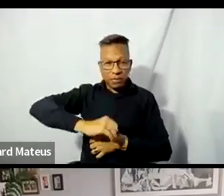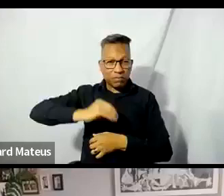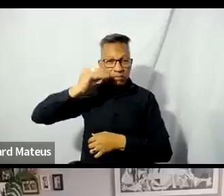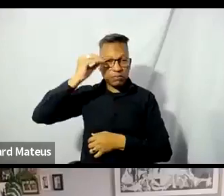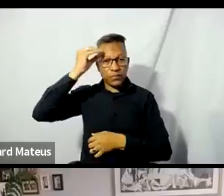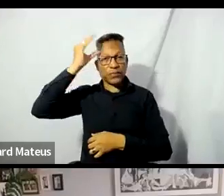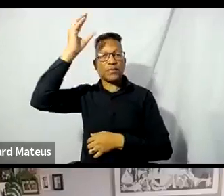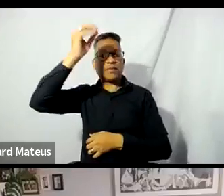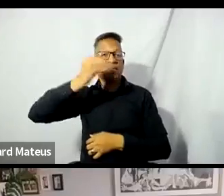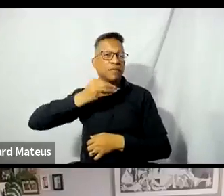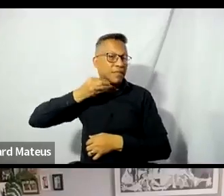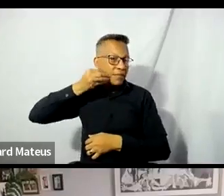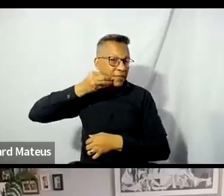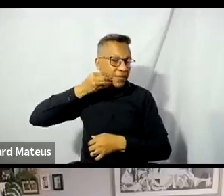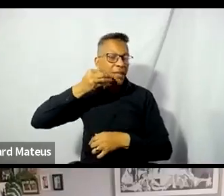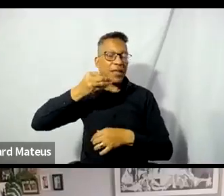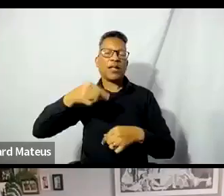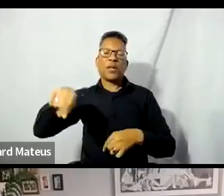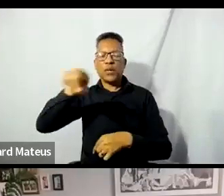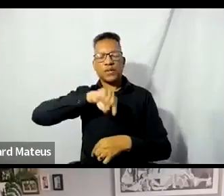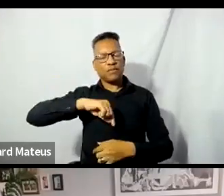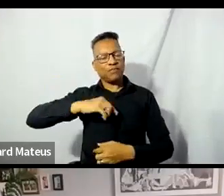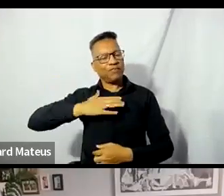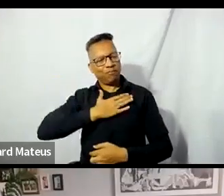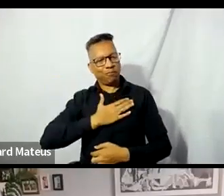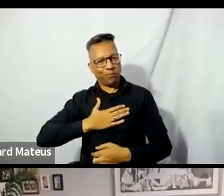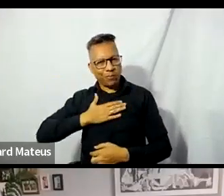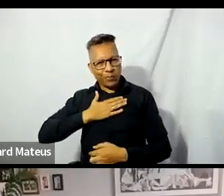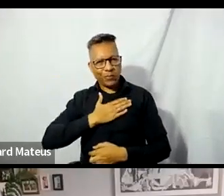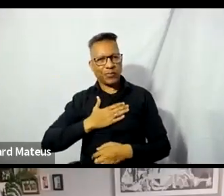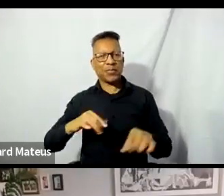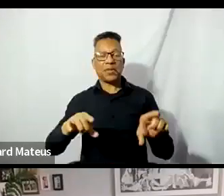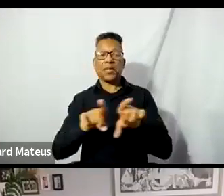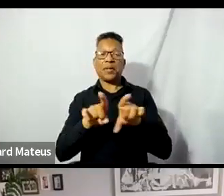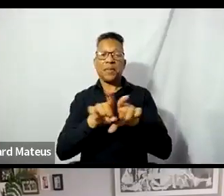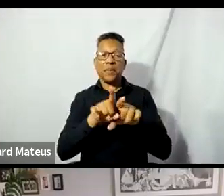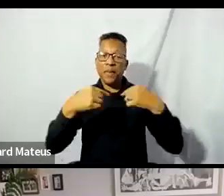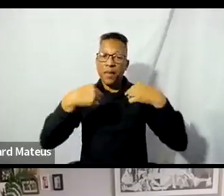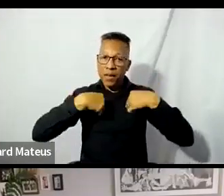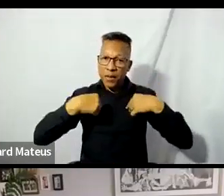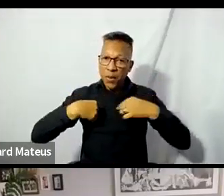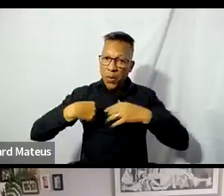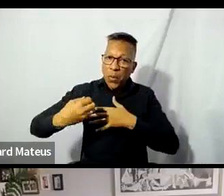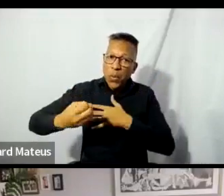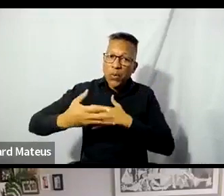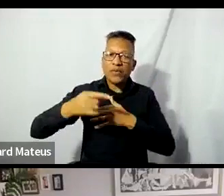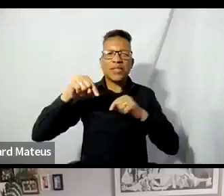, because , because for us it is a because for us it is a pleasure to have you here e. me as Me as a newbie, as a